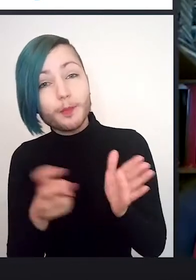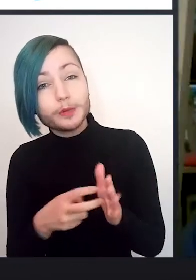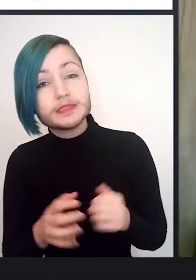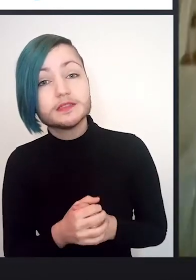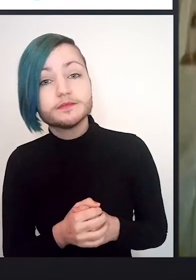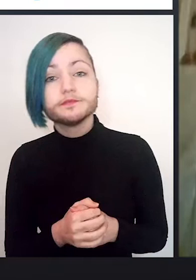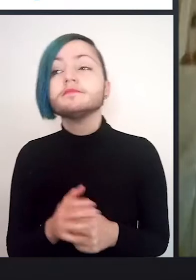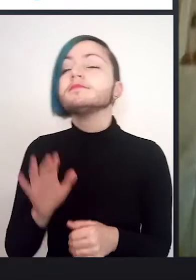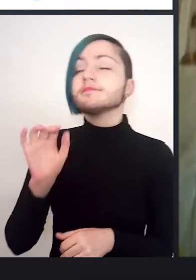Yeah, I do remember it.